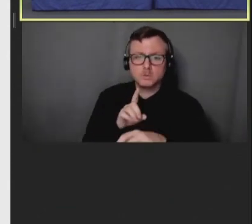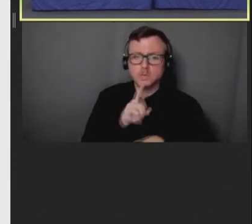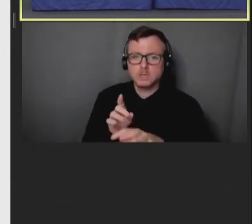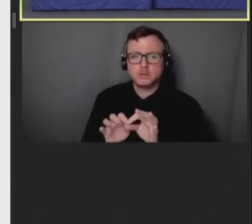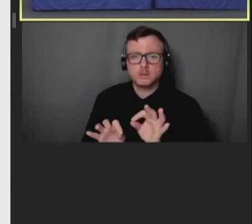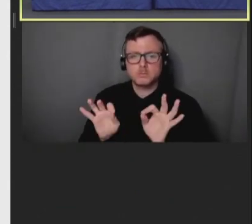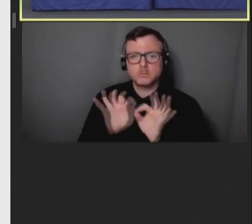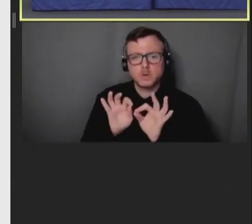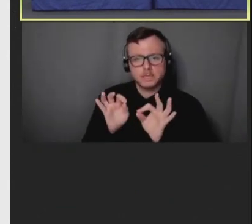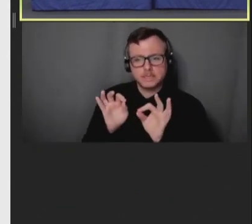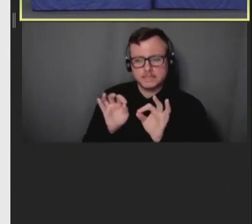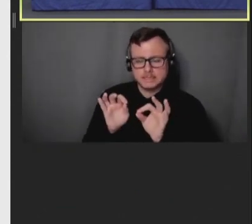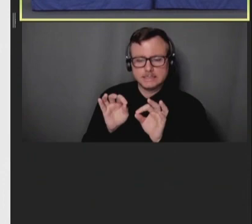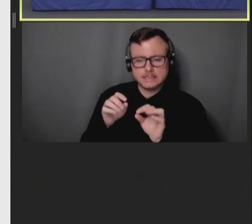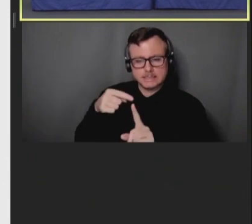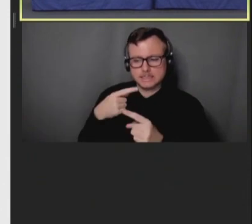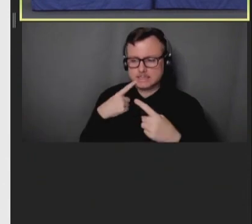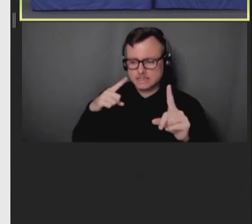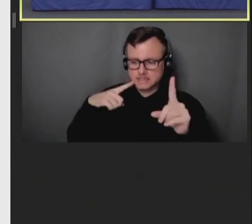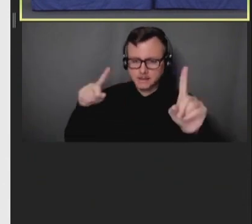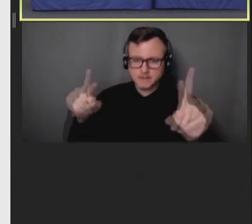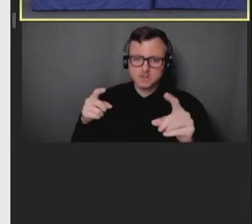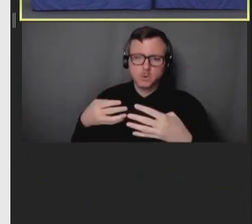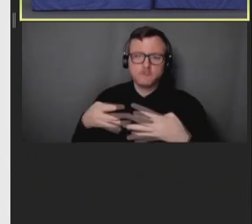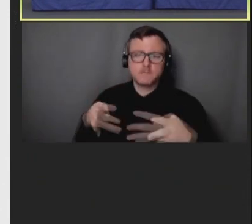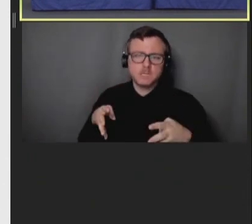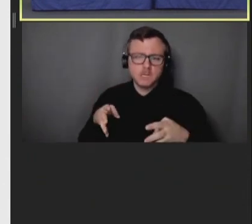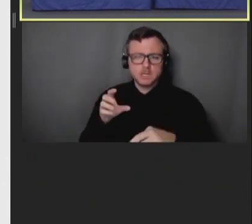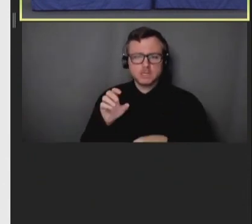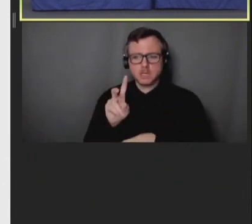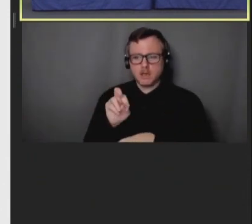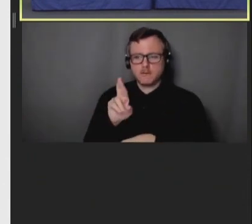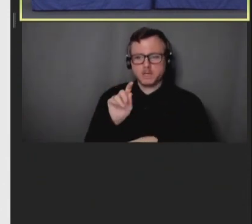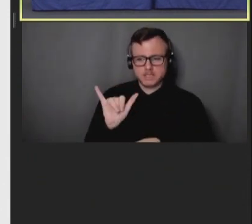sovereignty and also just sort of like really community led. So if you look at the Regional